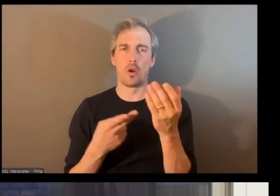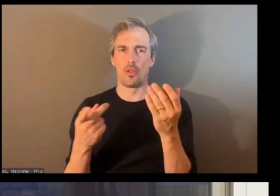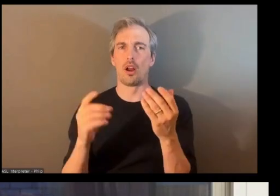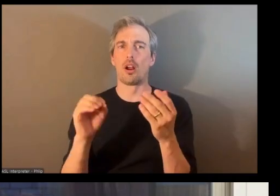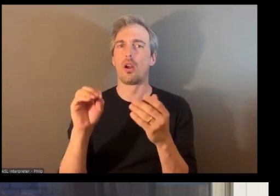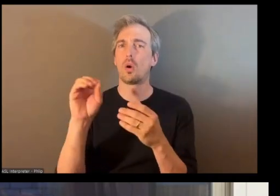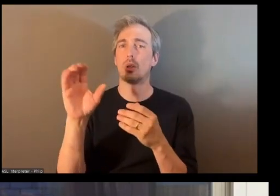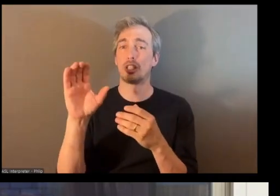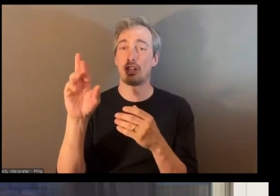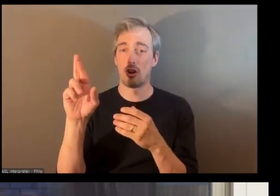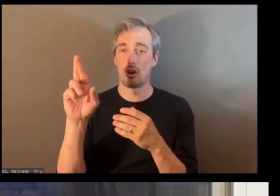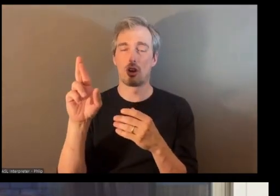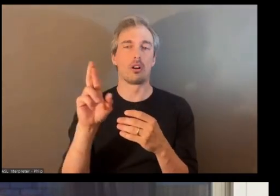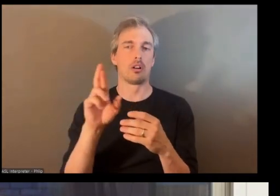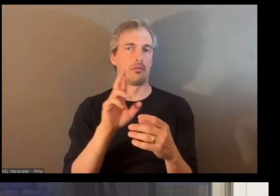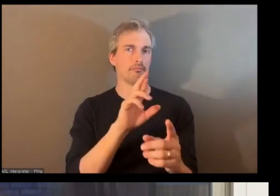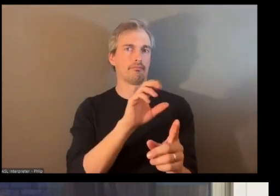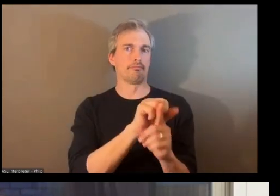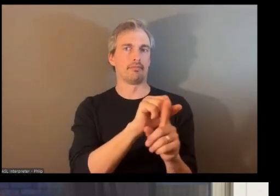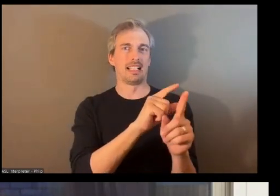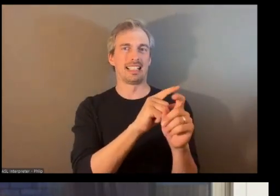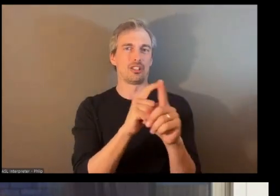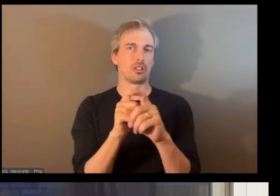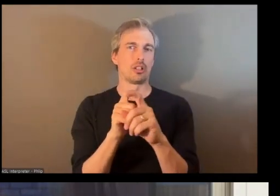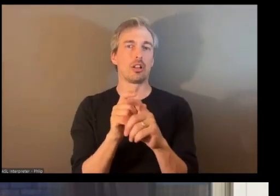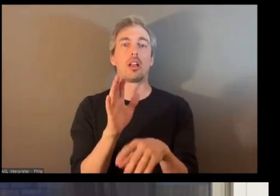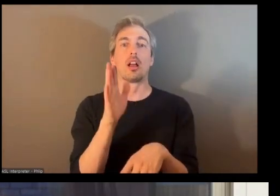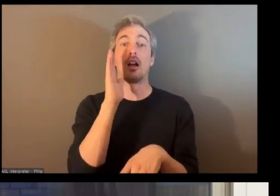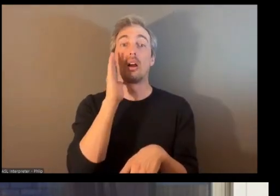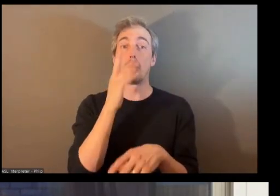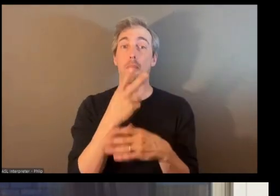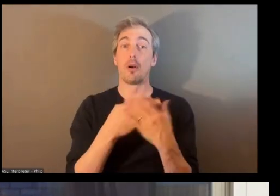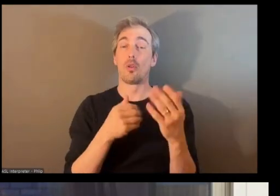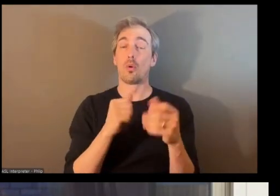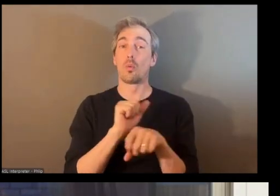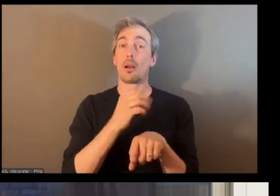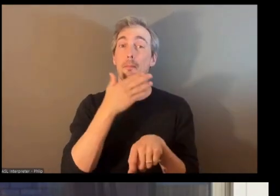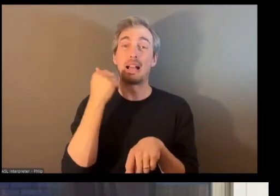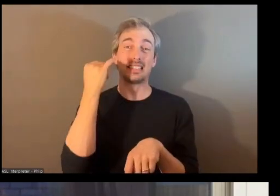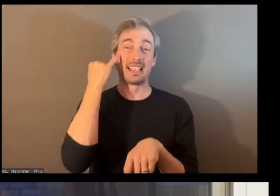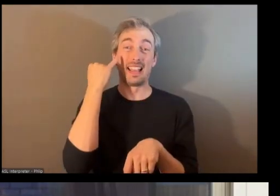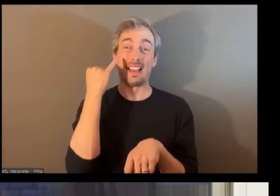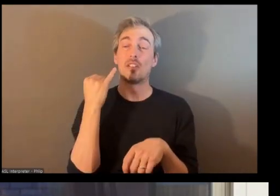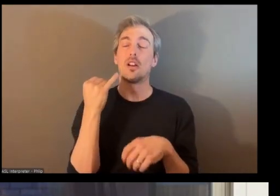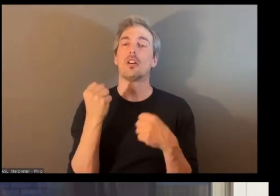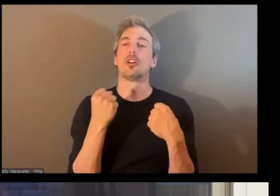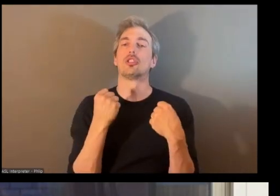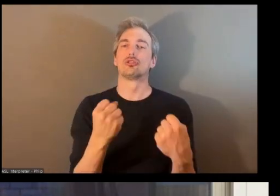best if there is strong color contrast, if the fonts are legible, and if there is a simple layout.